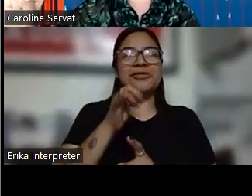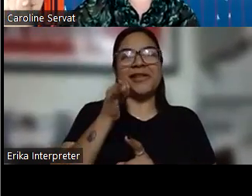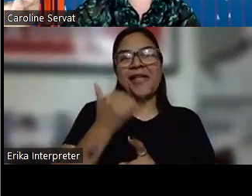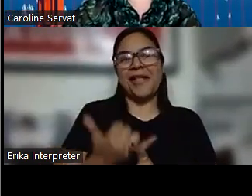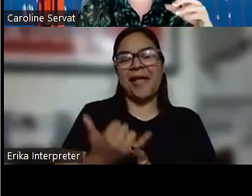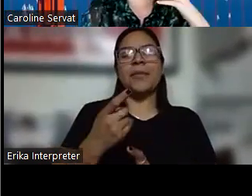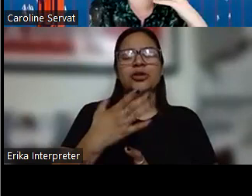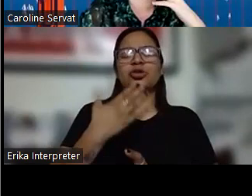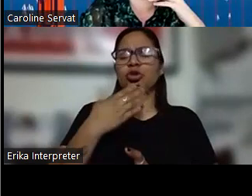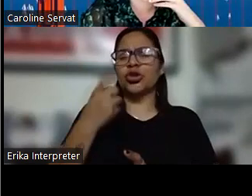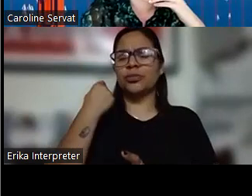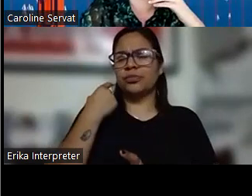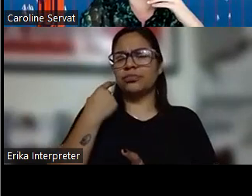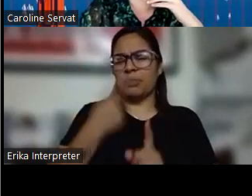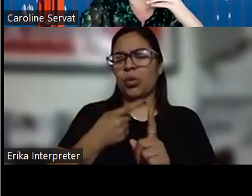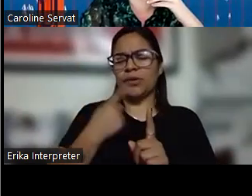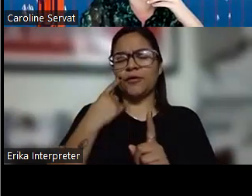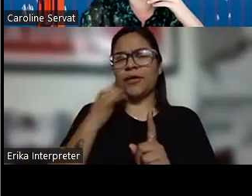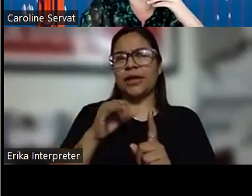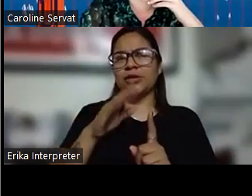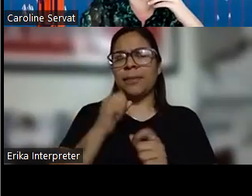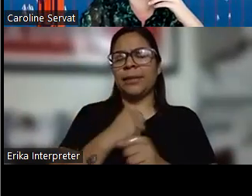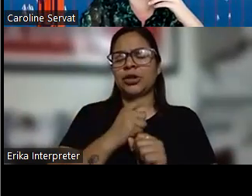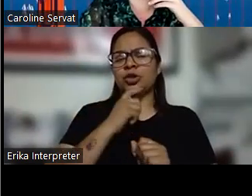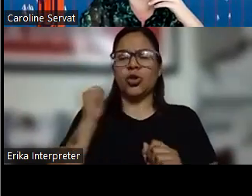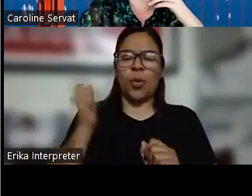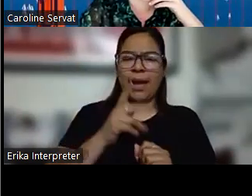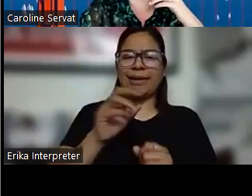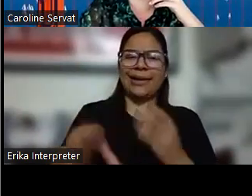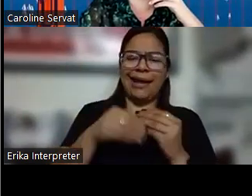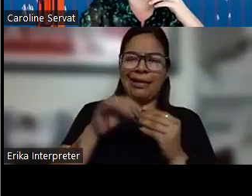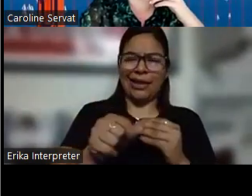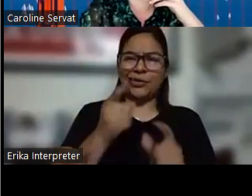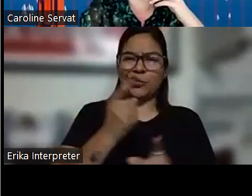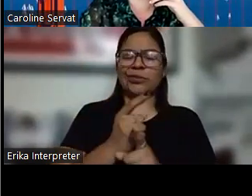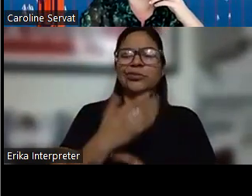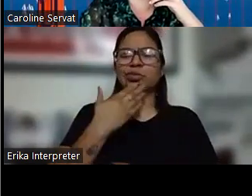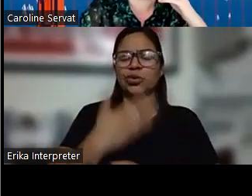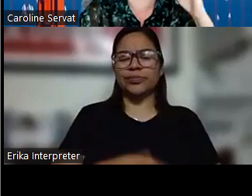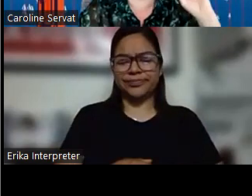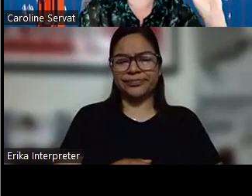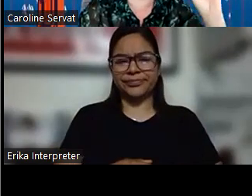a really important point so we'll be sure to um to call that out more explicitly about that that